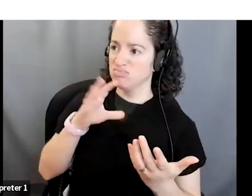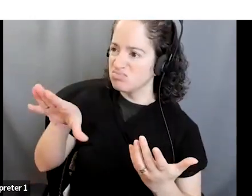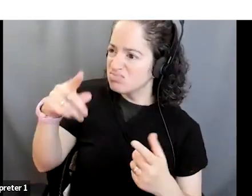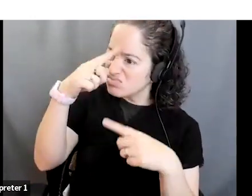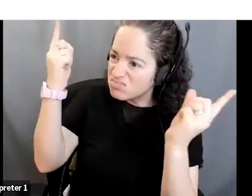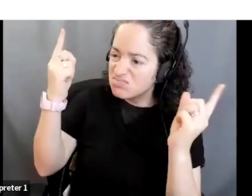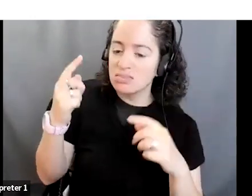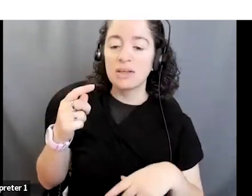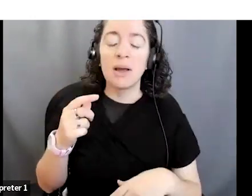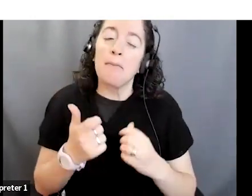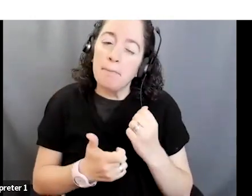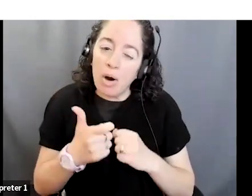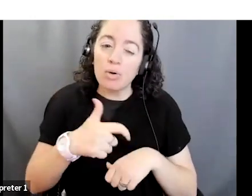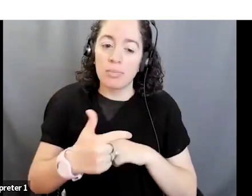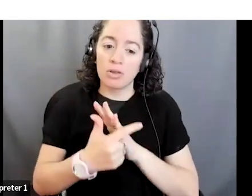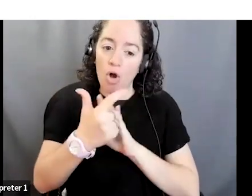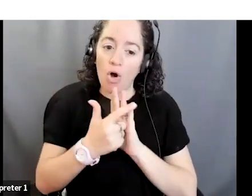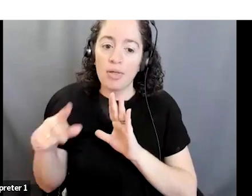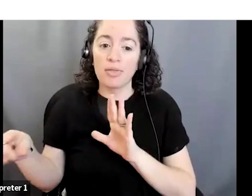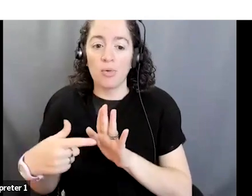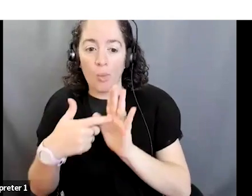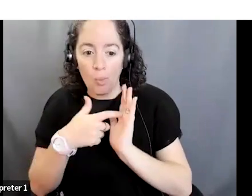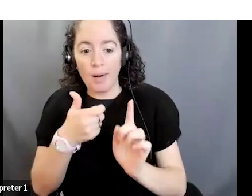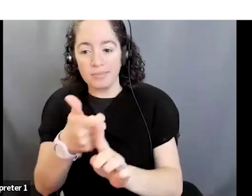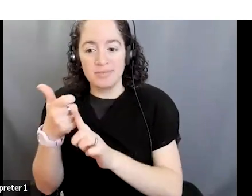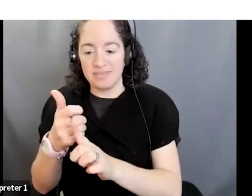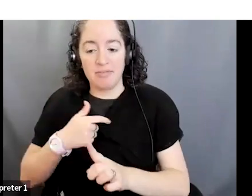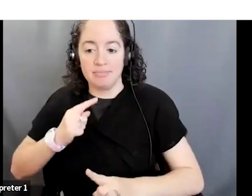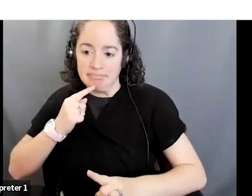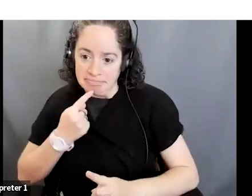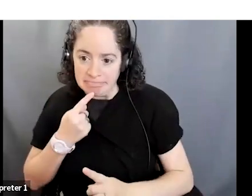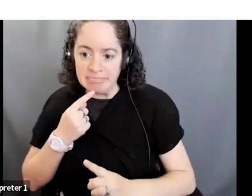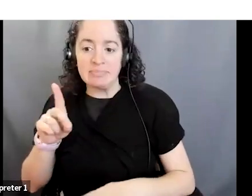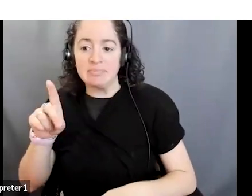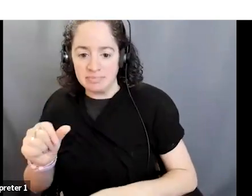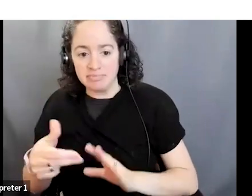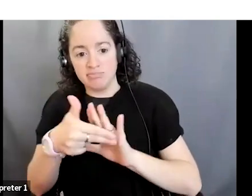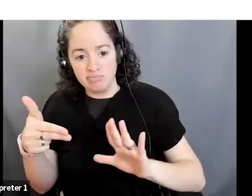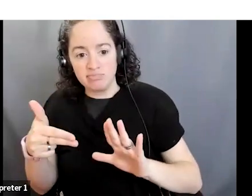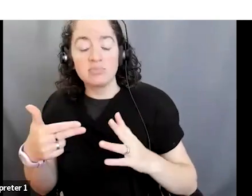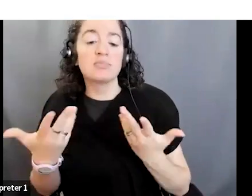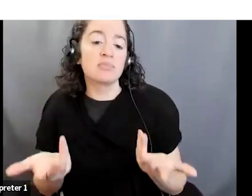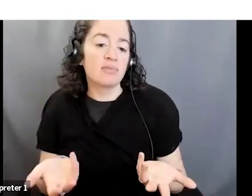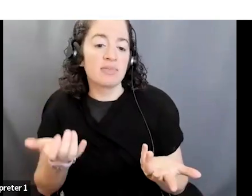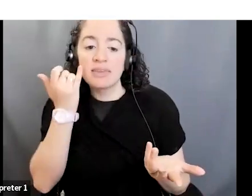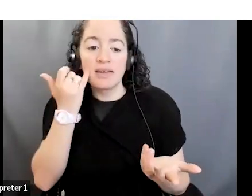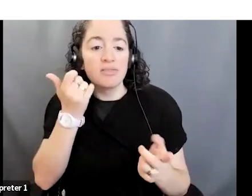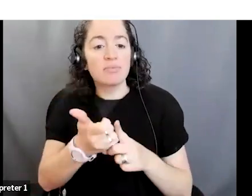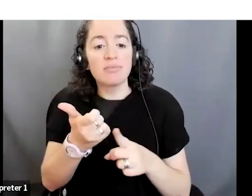That means a significantly impactful disability. If someone is colorblind, they don't have a qualified disability.